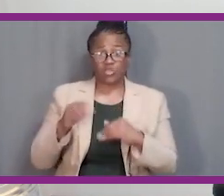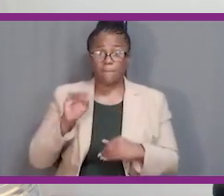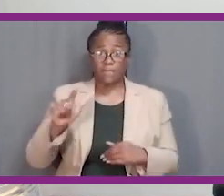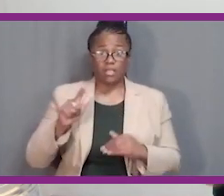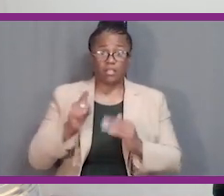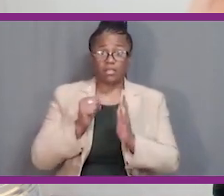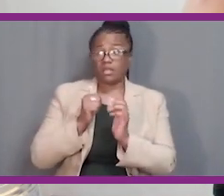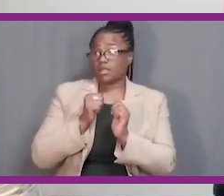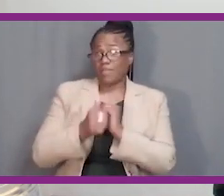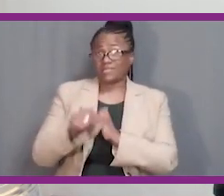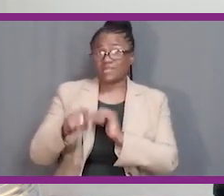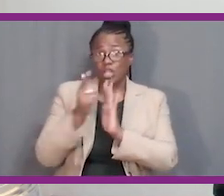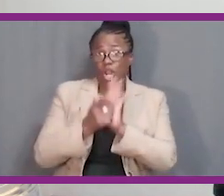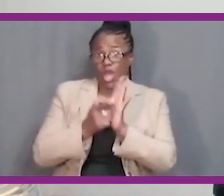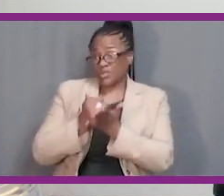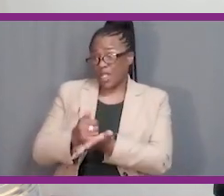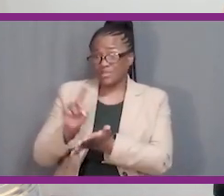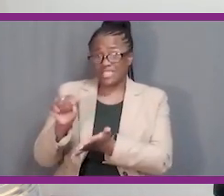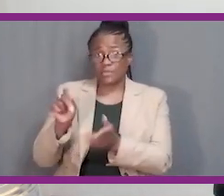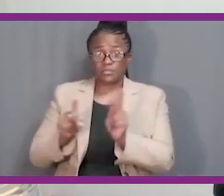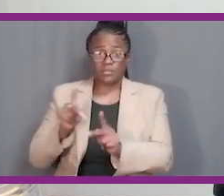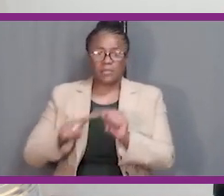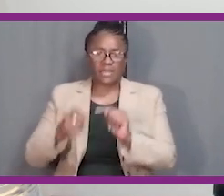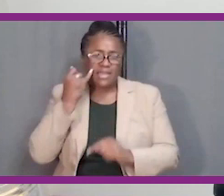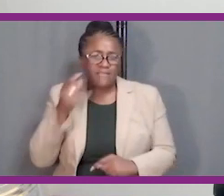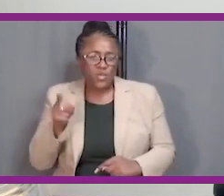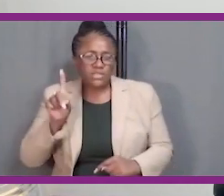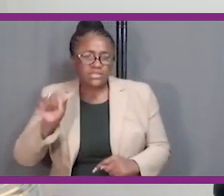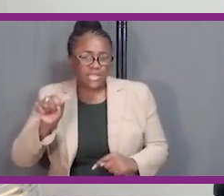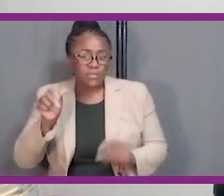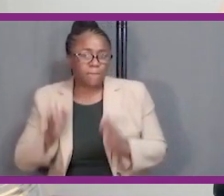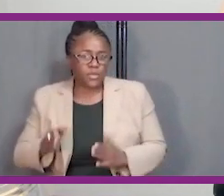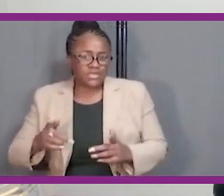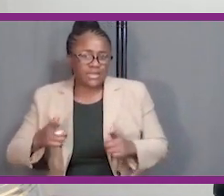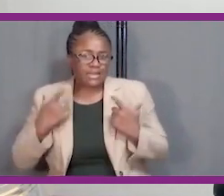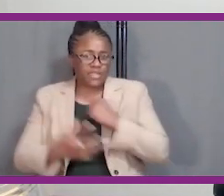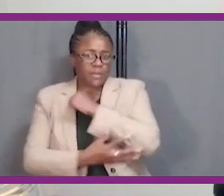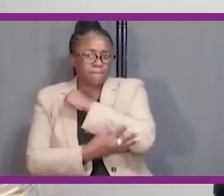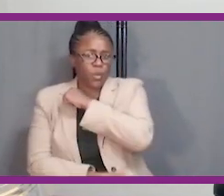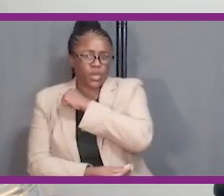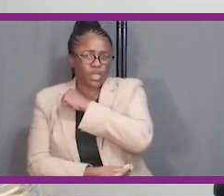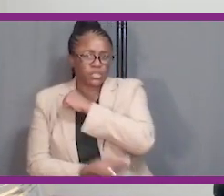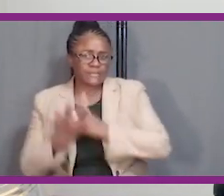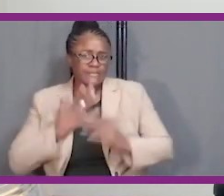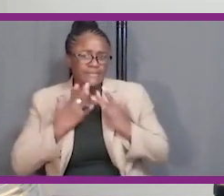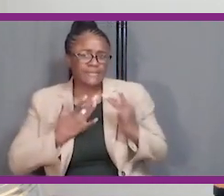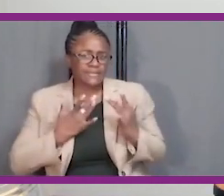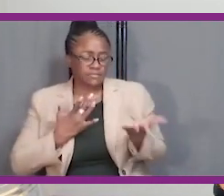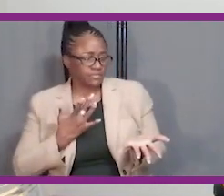poverty and the same status quo exists for around capitalism and class and socioeconomic status,